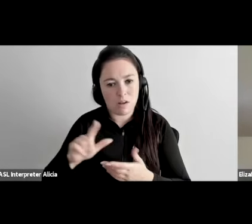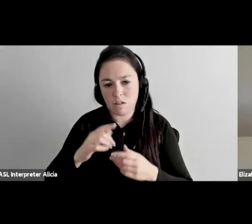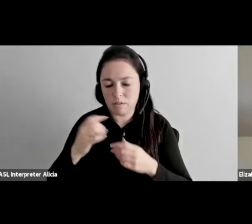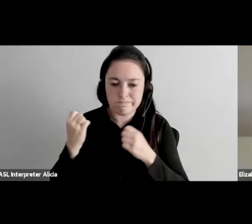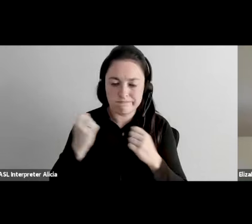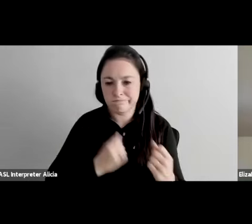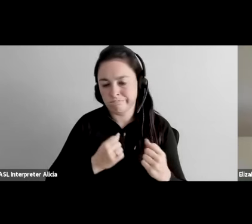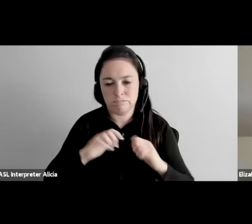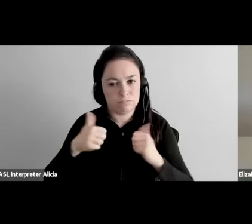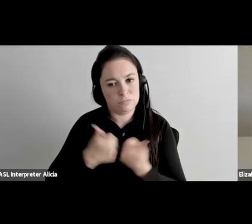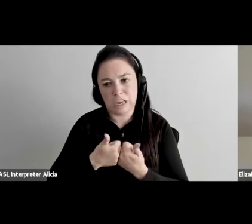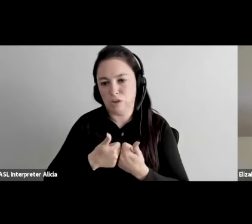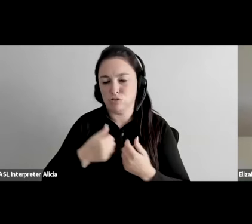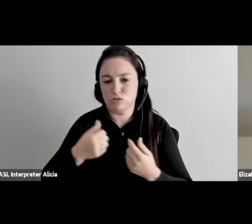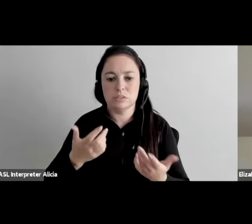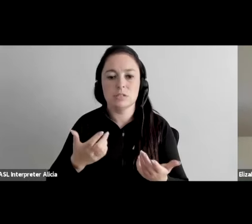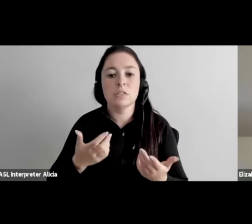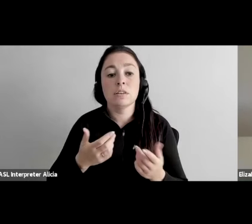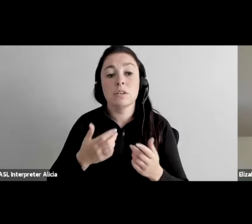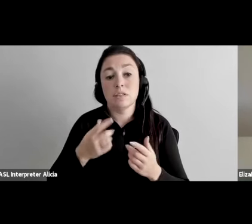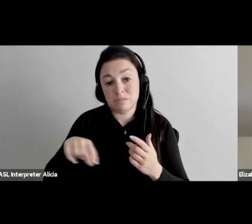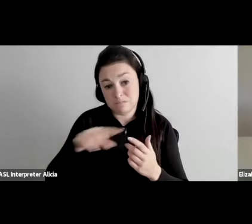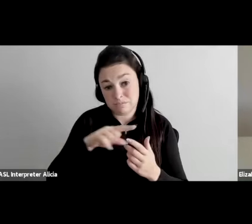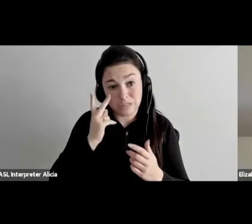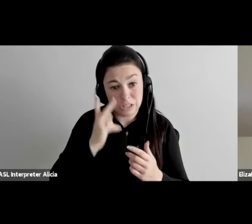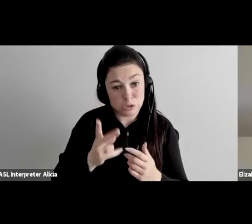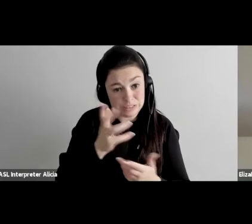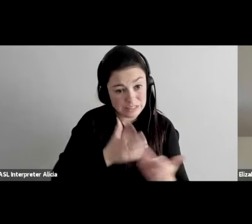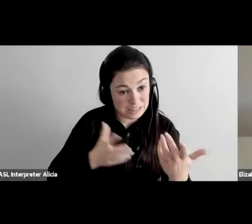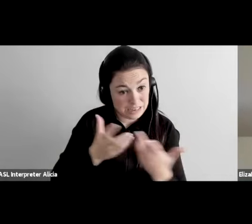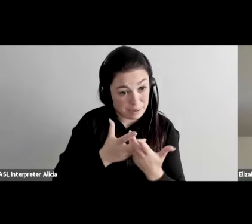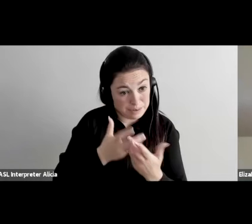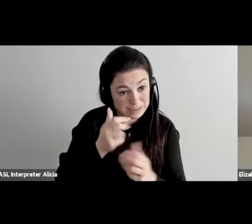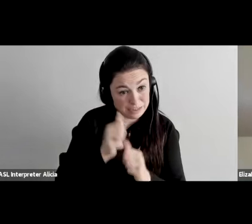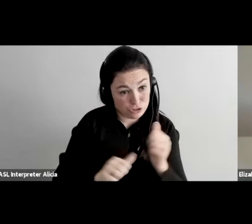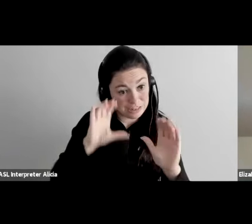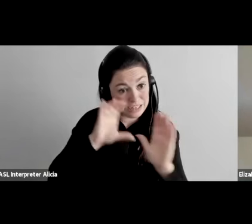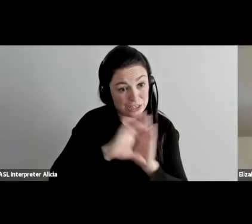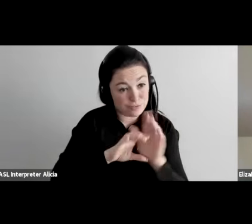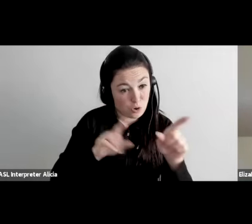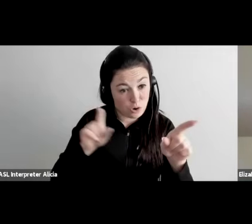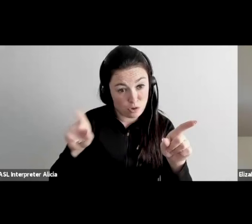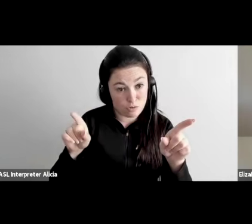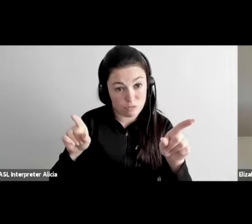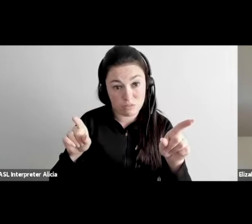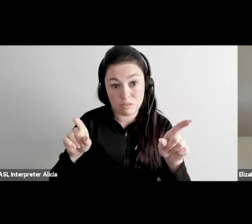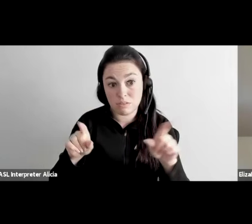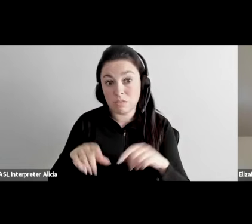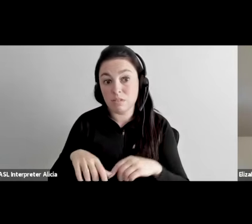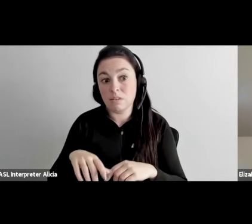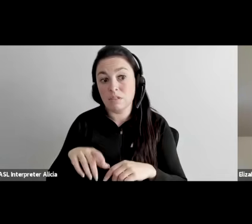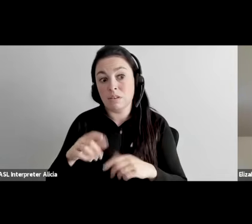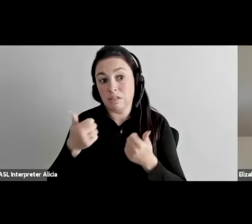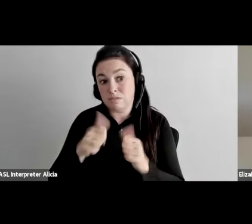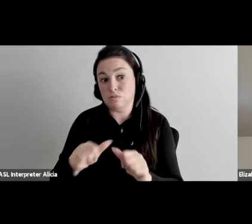Can anybody spot the accommodation in each photo, how they both allowed me to feed Declan while he was in the hospital?